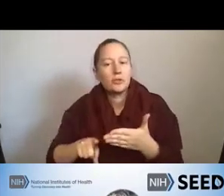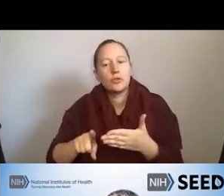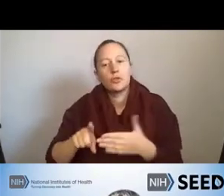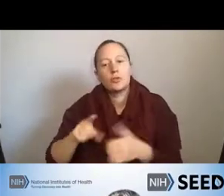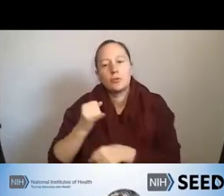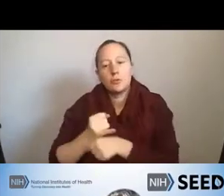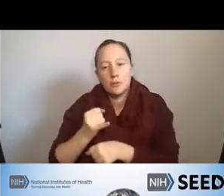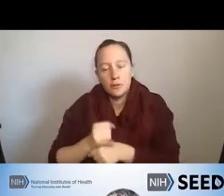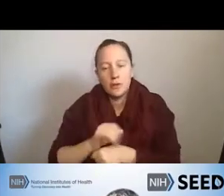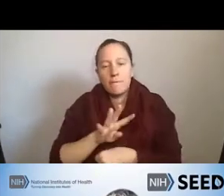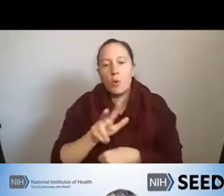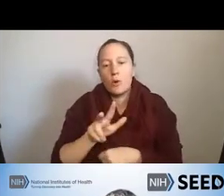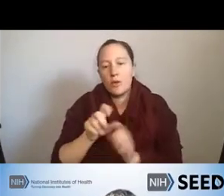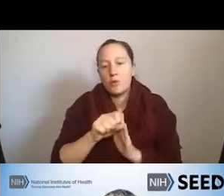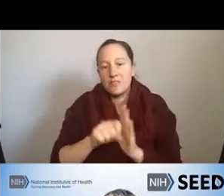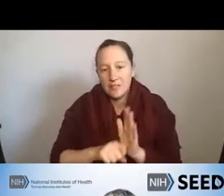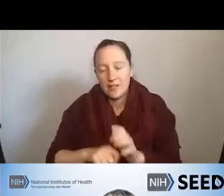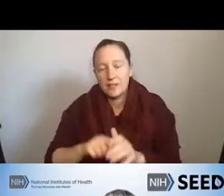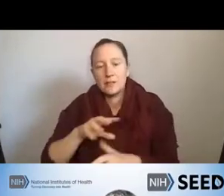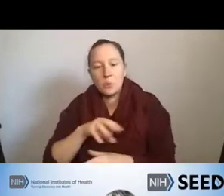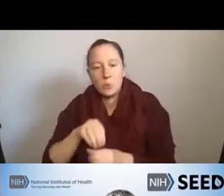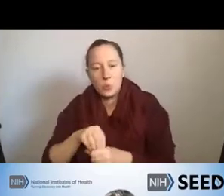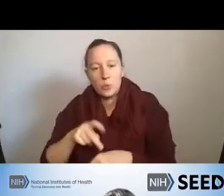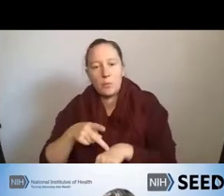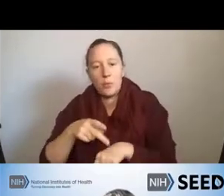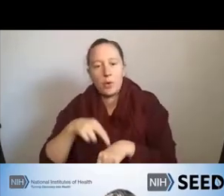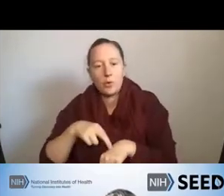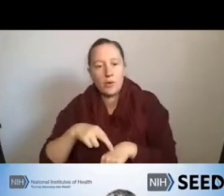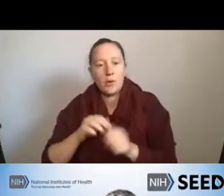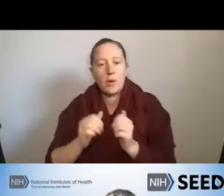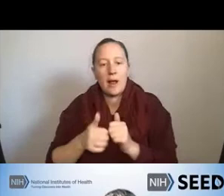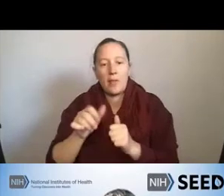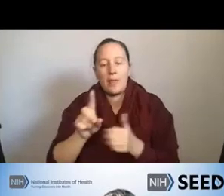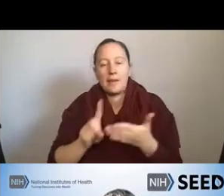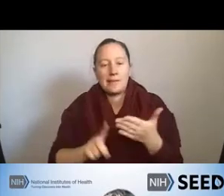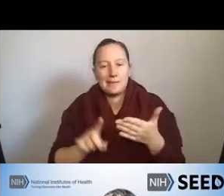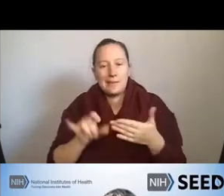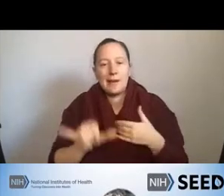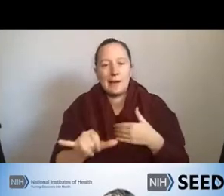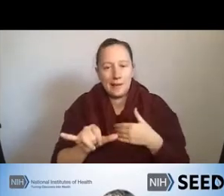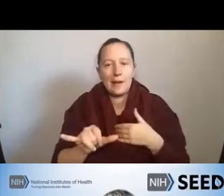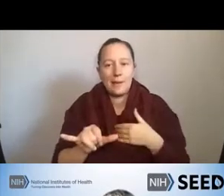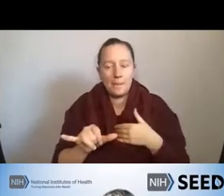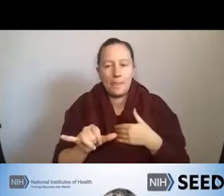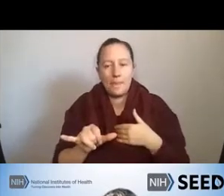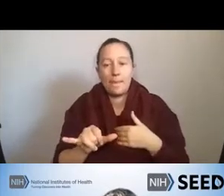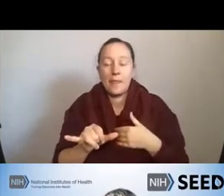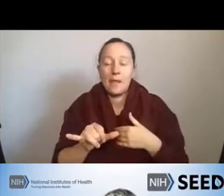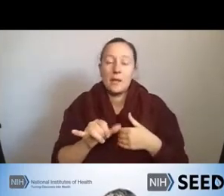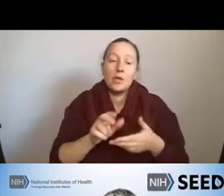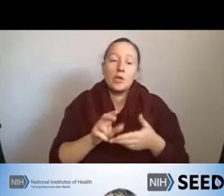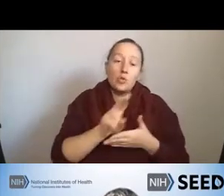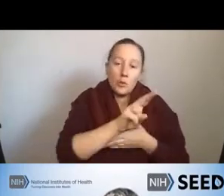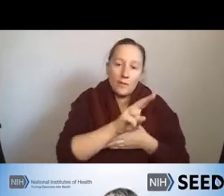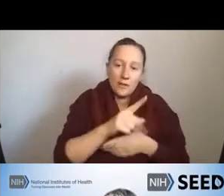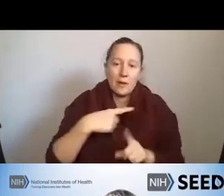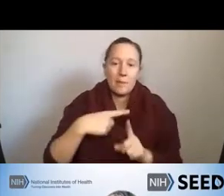and, in fact, the way this program is designed in addition to the universities and research institutions in those states,